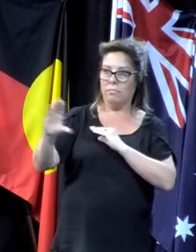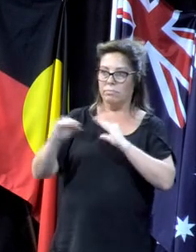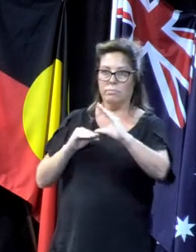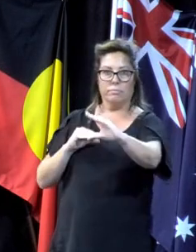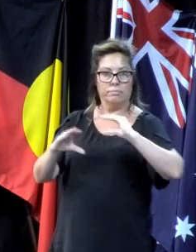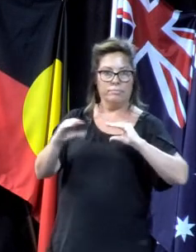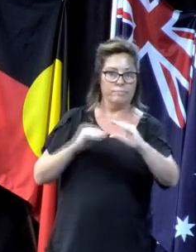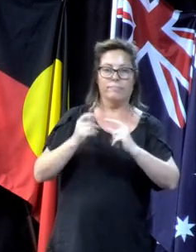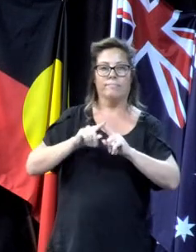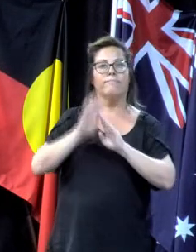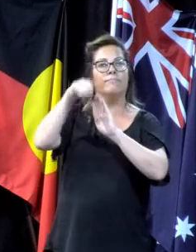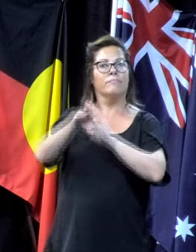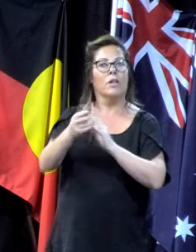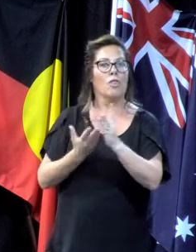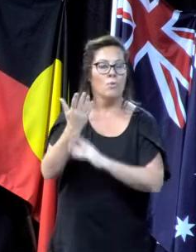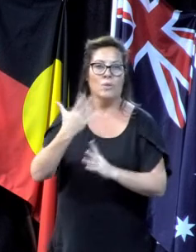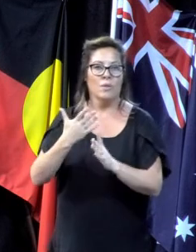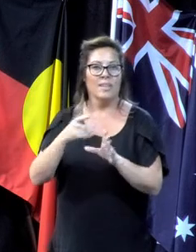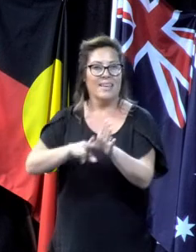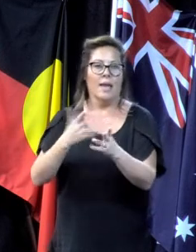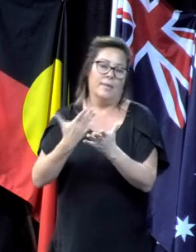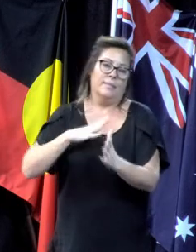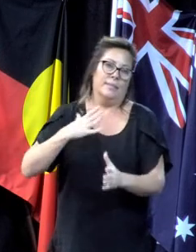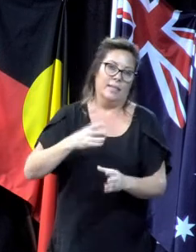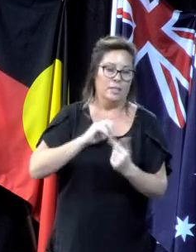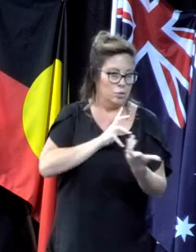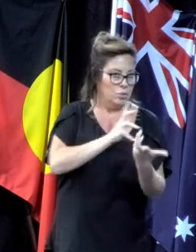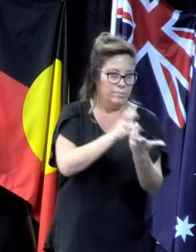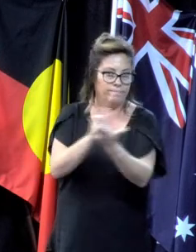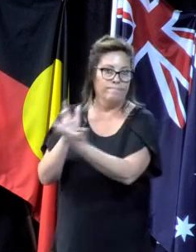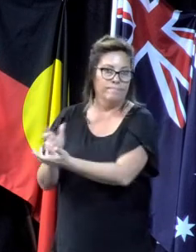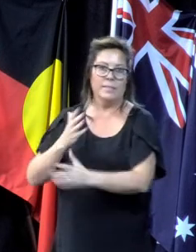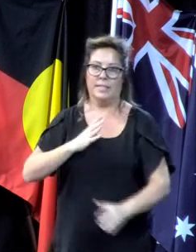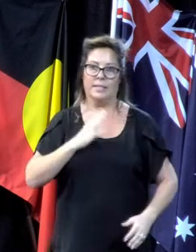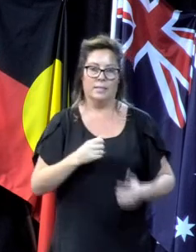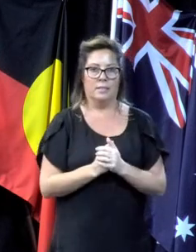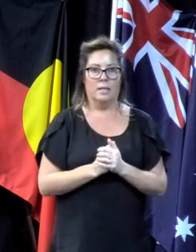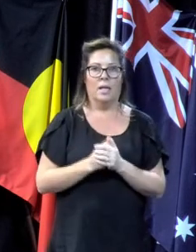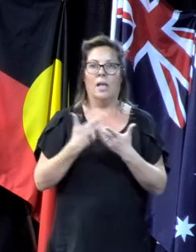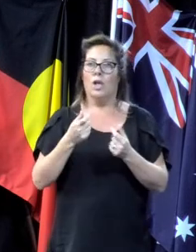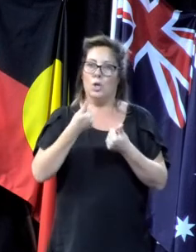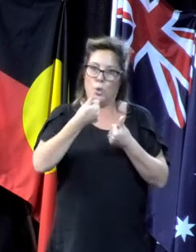Increase in the recognised and scope of the EAP categories and NCCD as a method of resource allocation for schools.